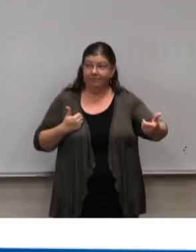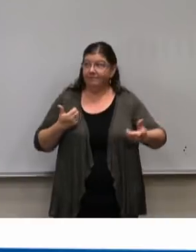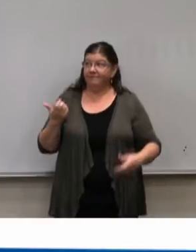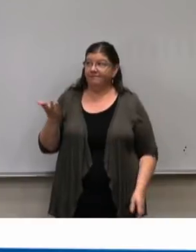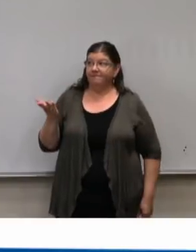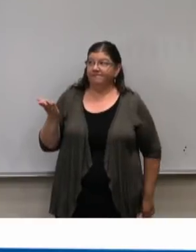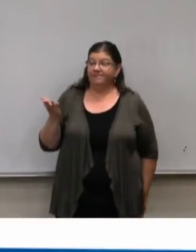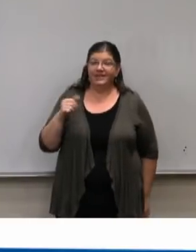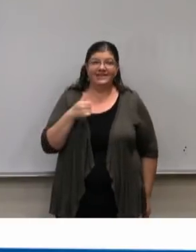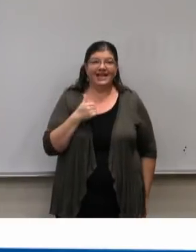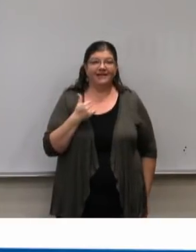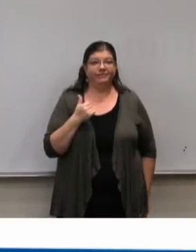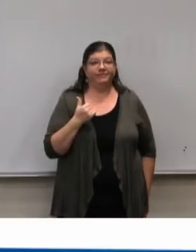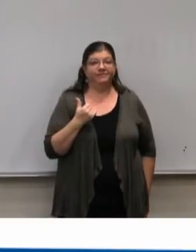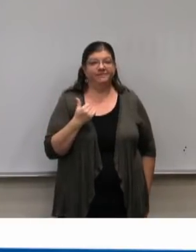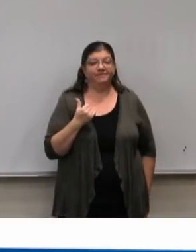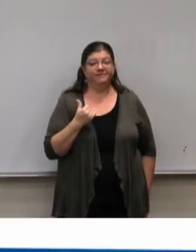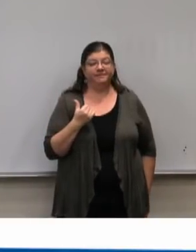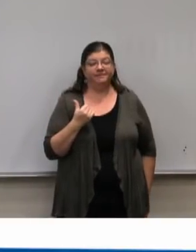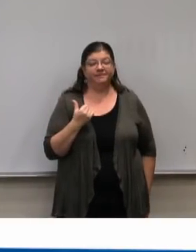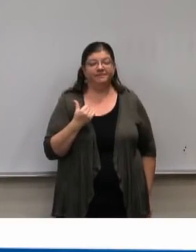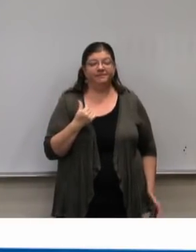There's 10 desks left. That's what you get ?